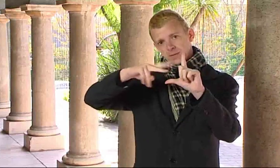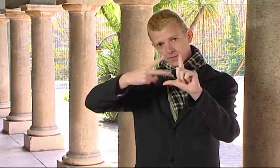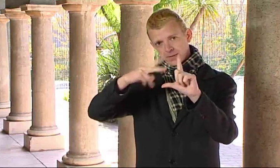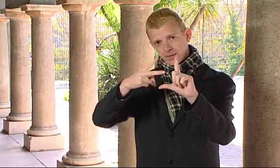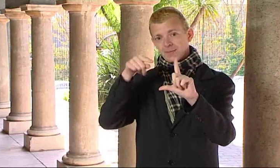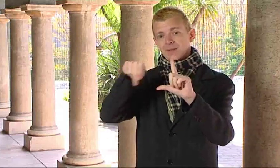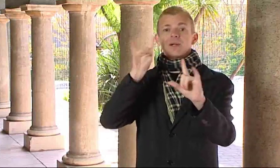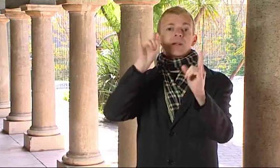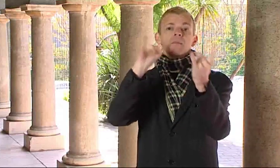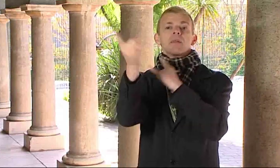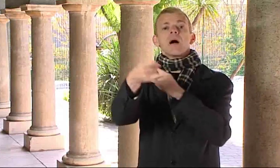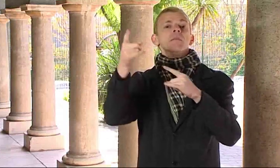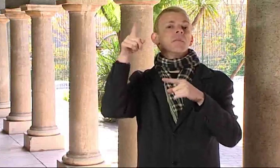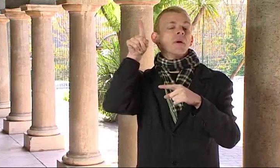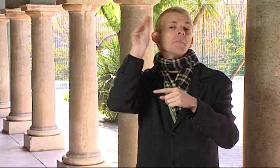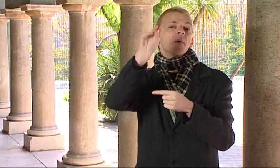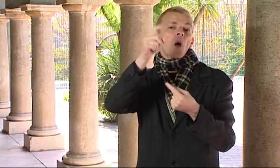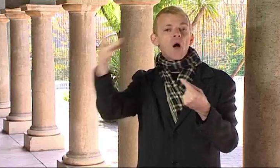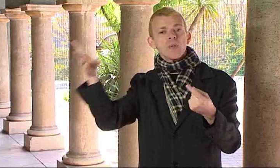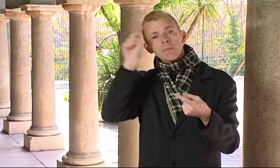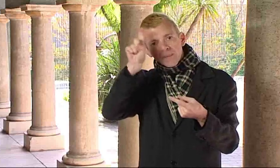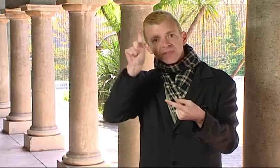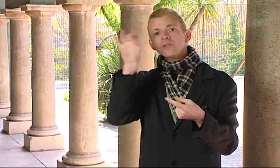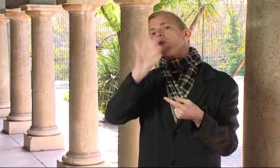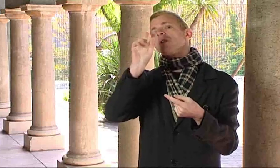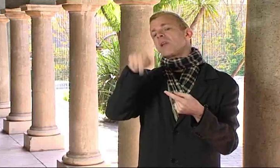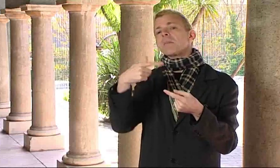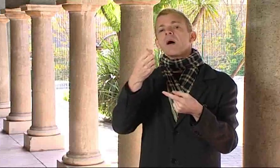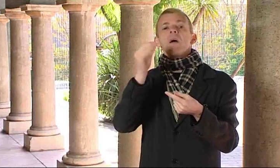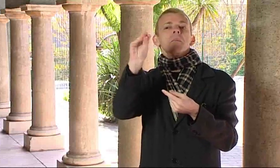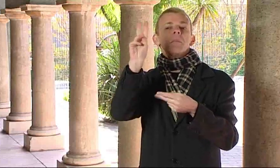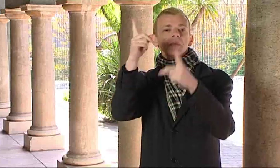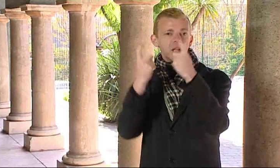teachers and others, for people who are deaf, it would be essential to facilitate access